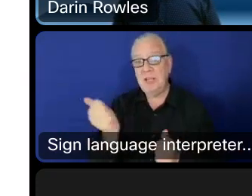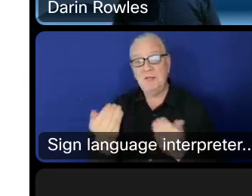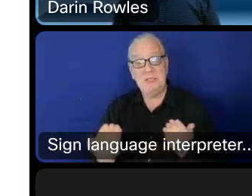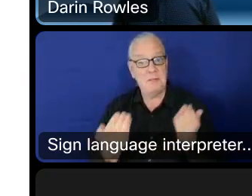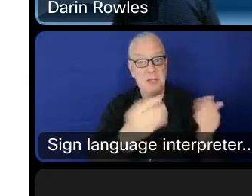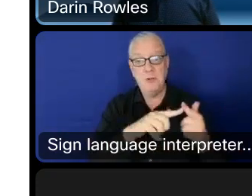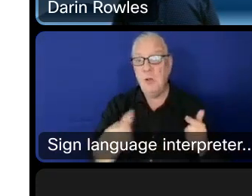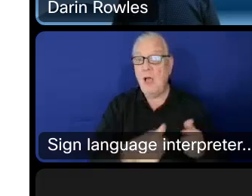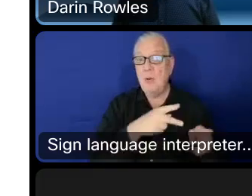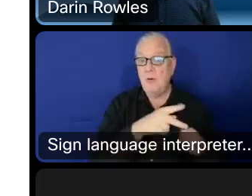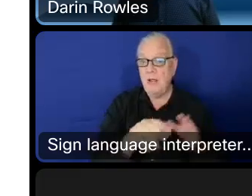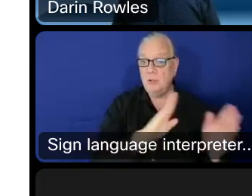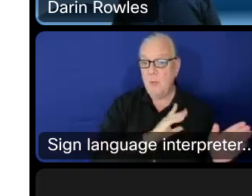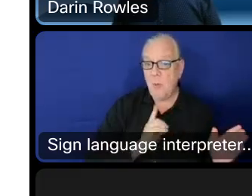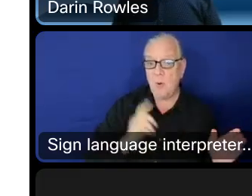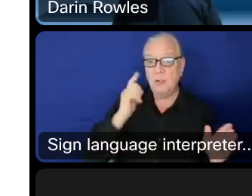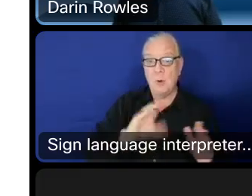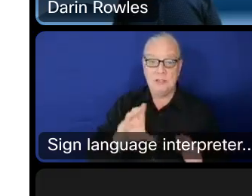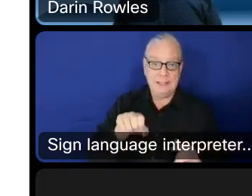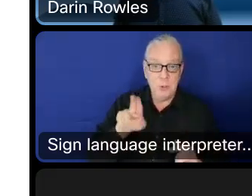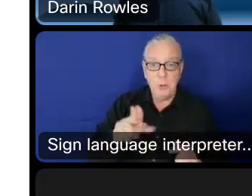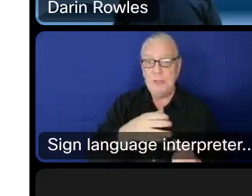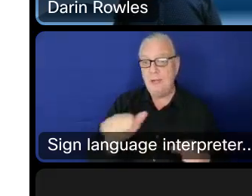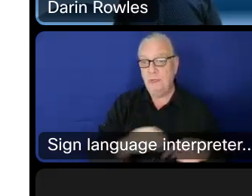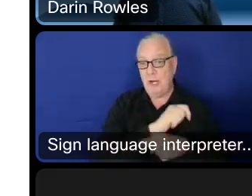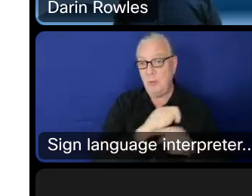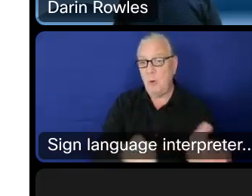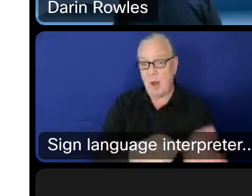transcripts. There is a post event survey that we will ask